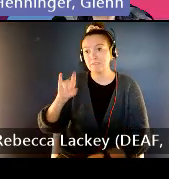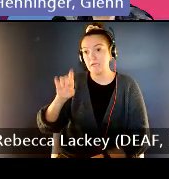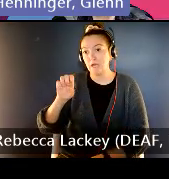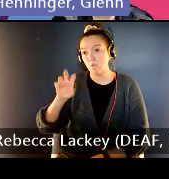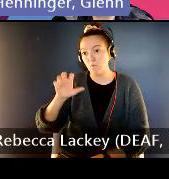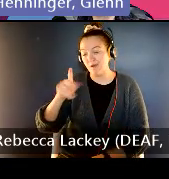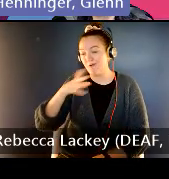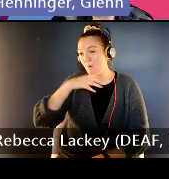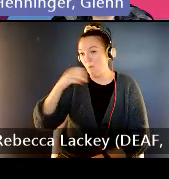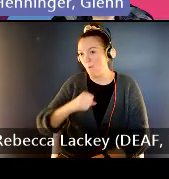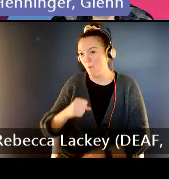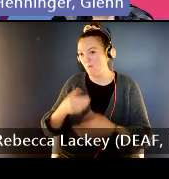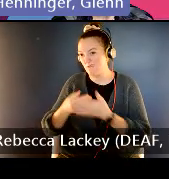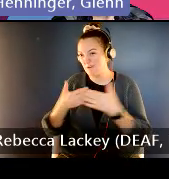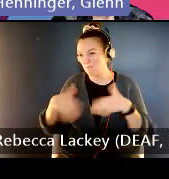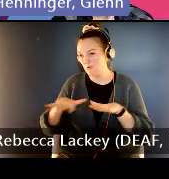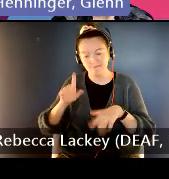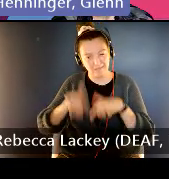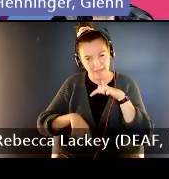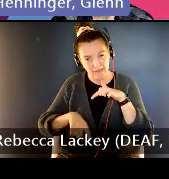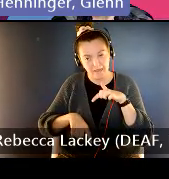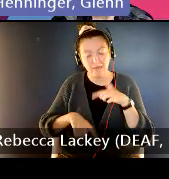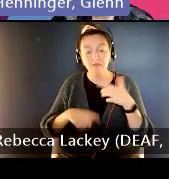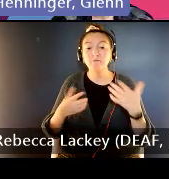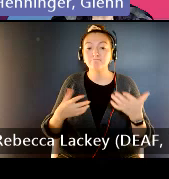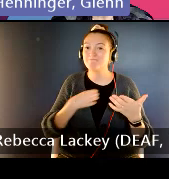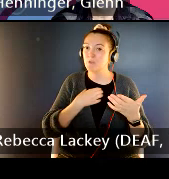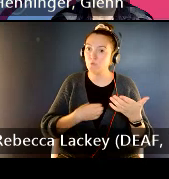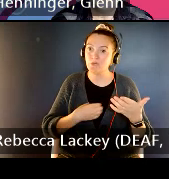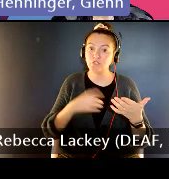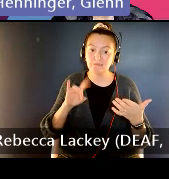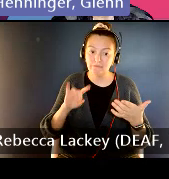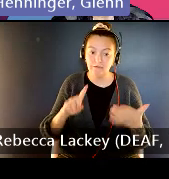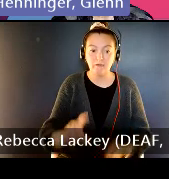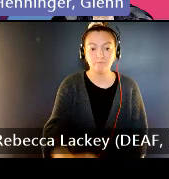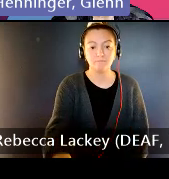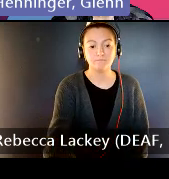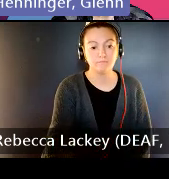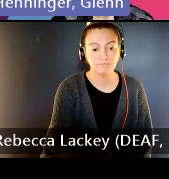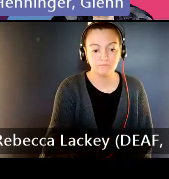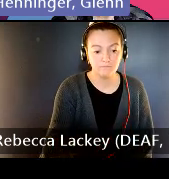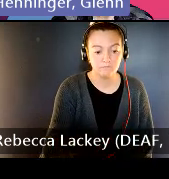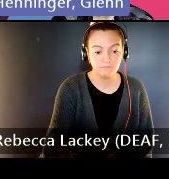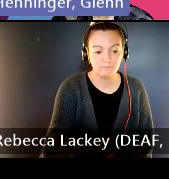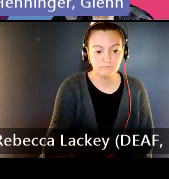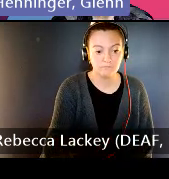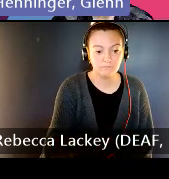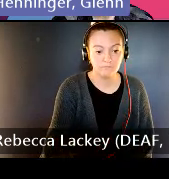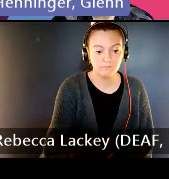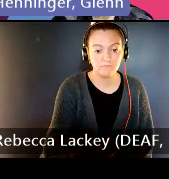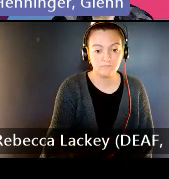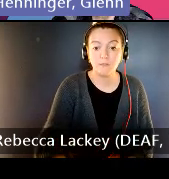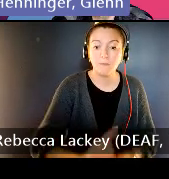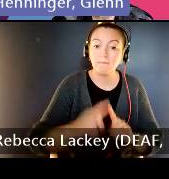And I, I wish we did. But so the purpose of this meeting is kind of twofold,